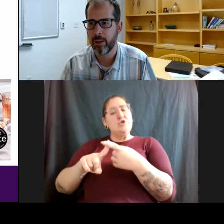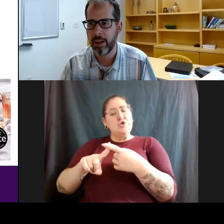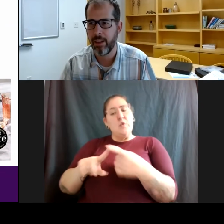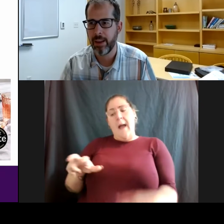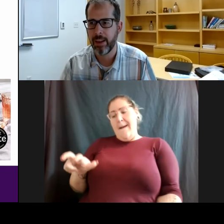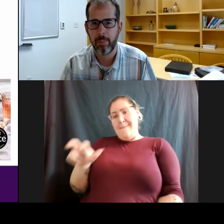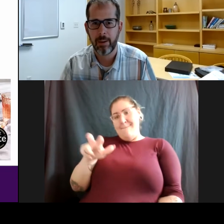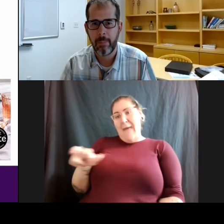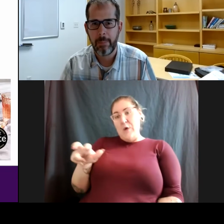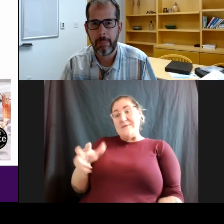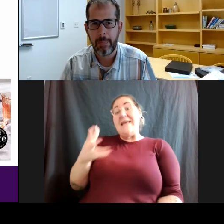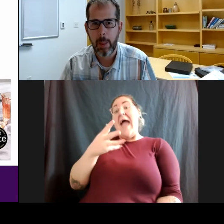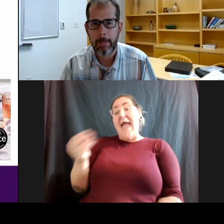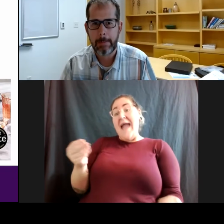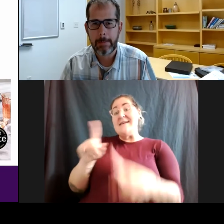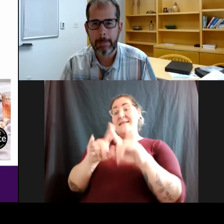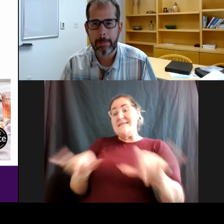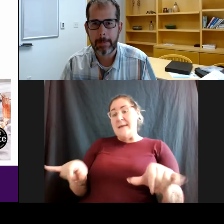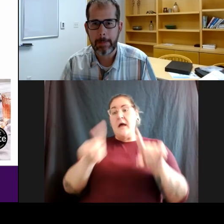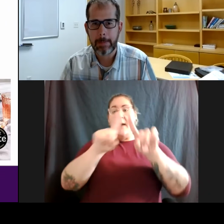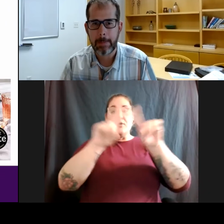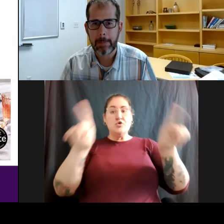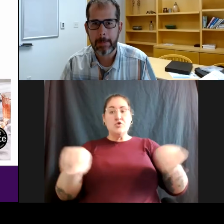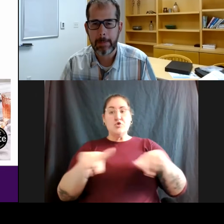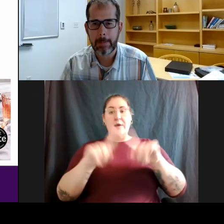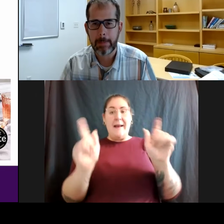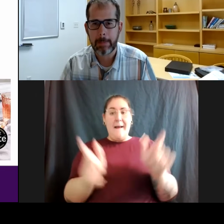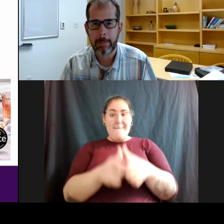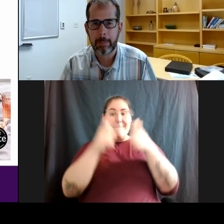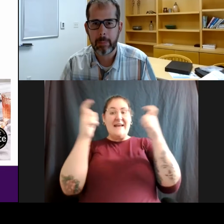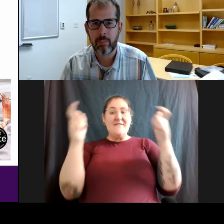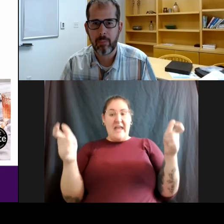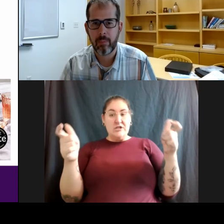recommended on that. >> Henny: Screen readers that use mouse and